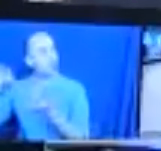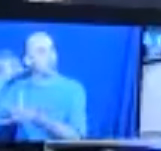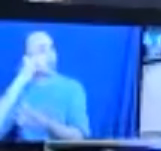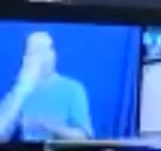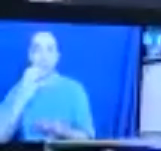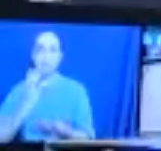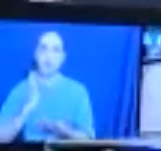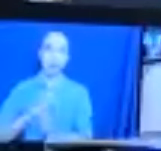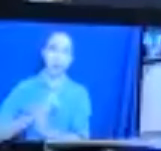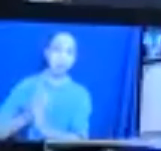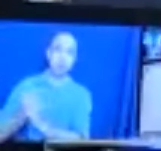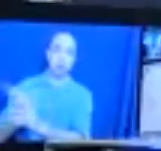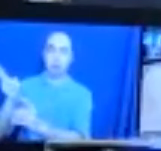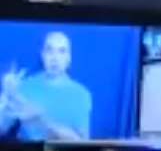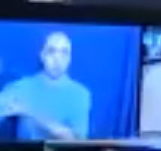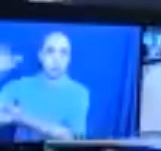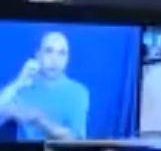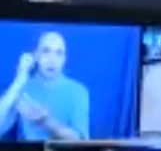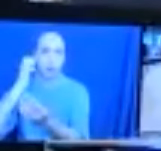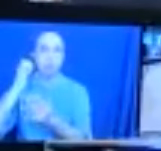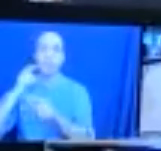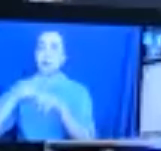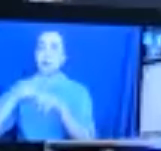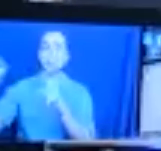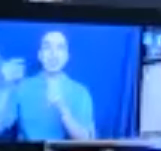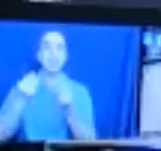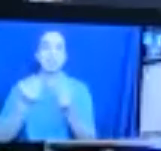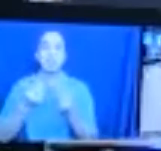IN AMERICA, HE STILL TRAINED IN HIS HOME.